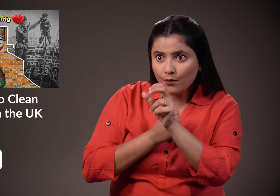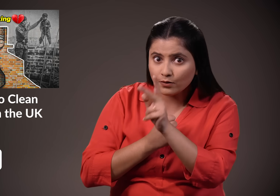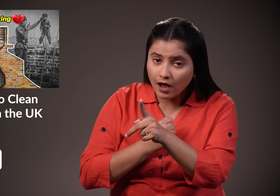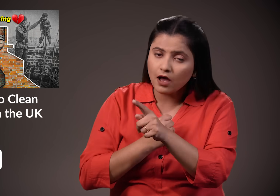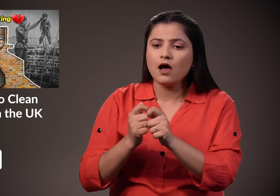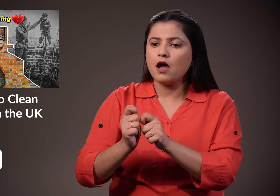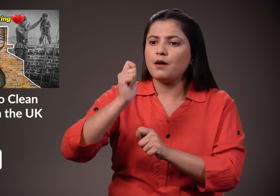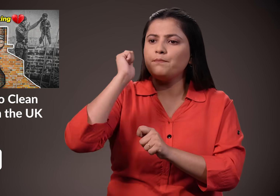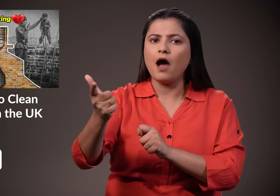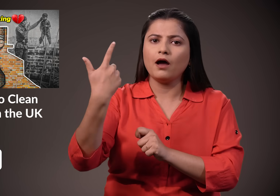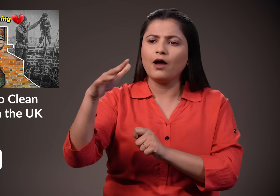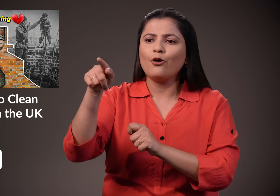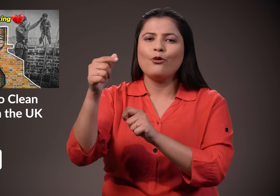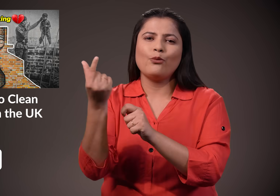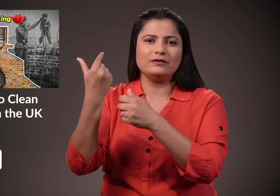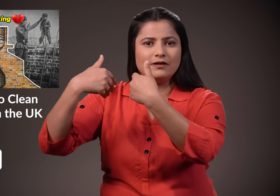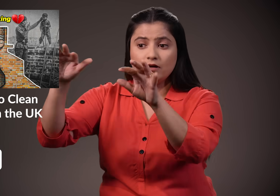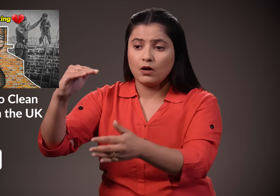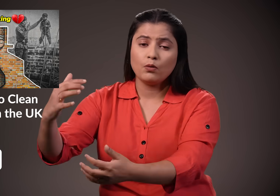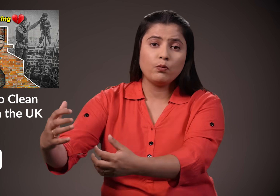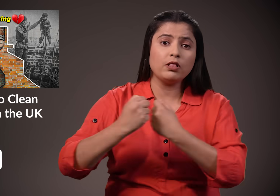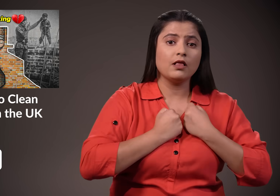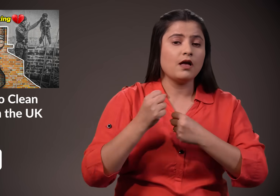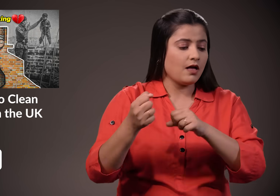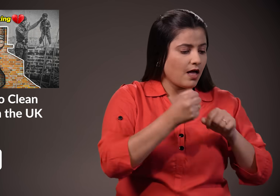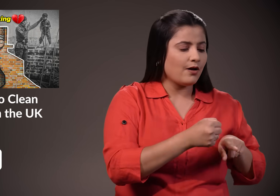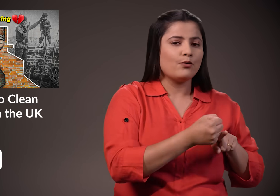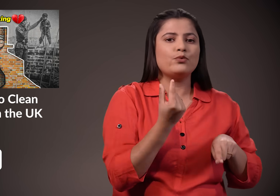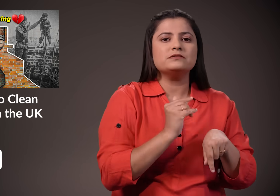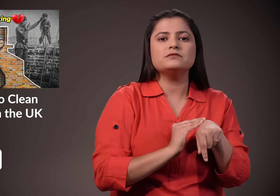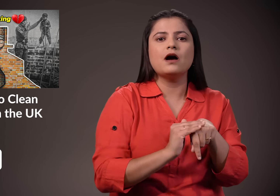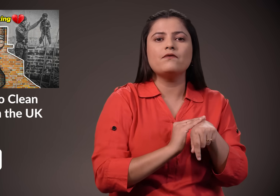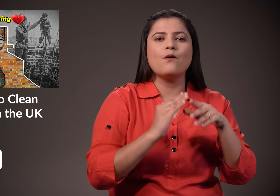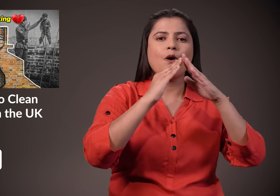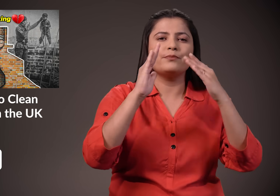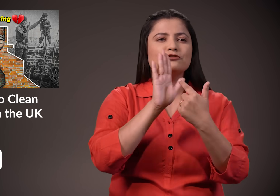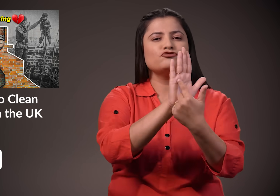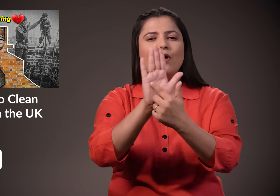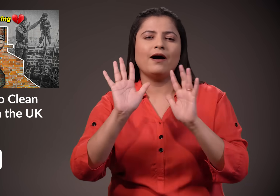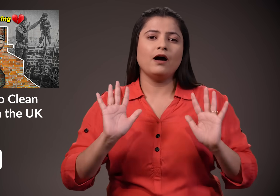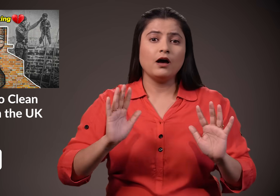The parents were paid and the children were used as slaves.